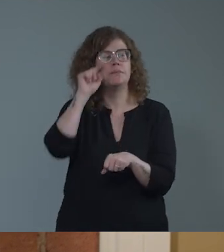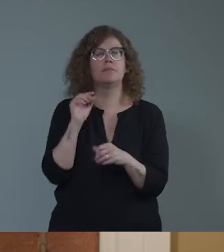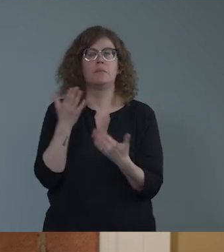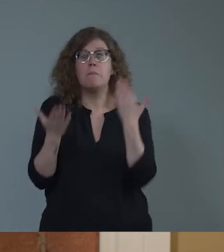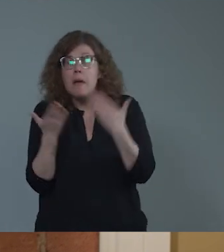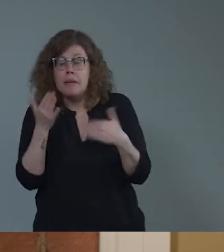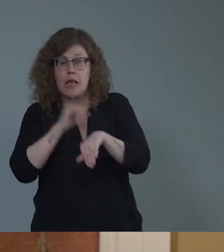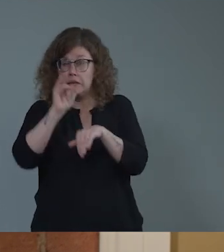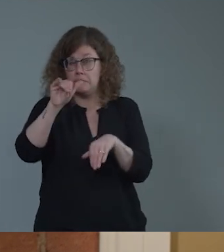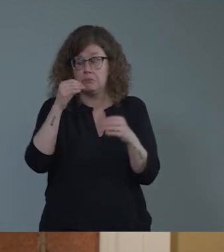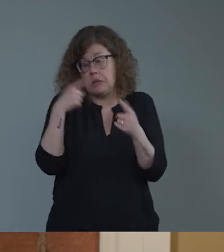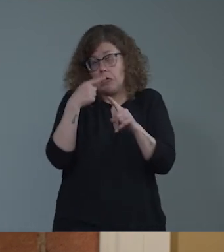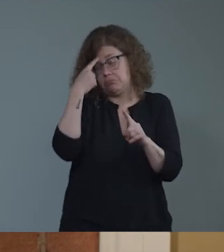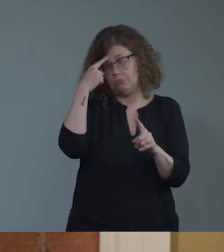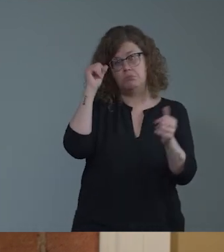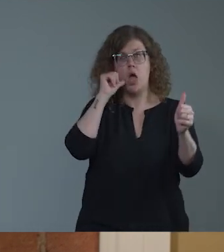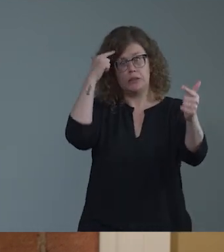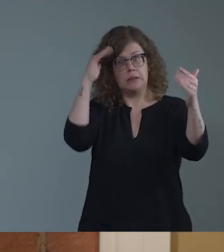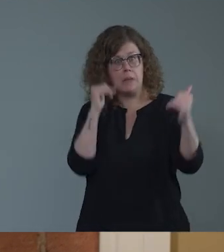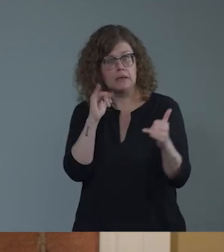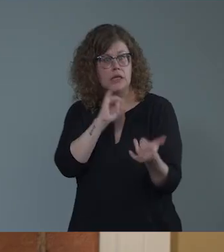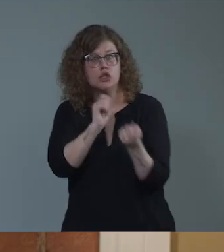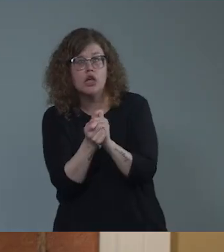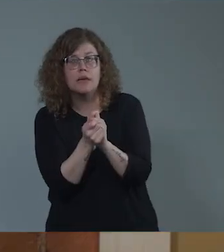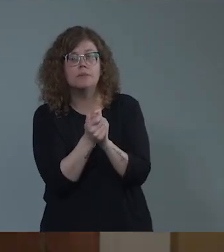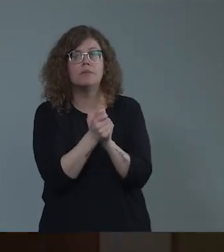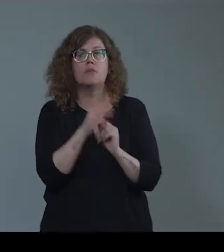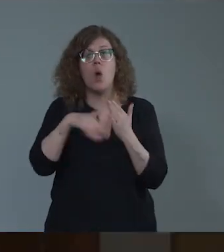of trying to end the project if it ends, perhaps earlier than expected.